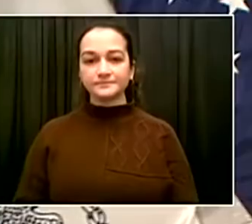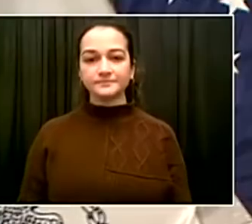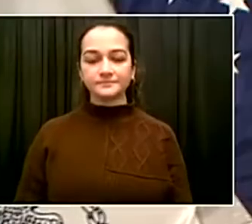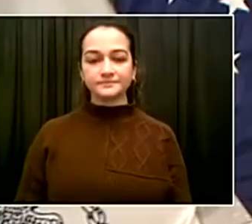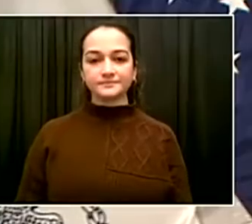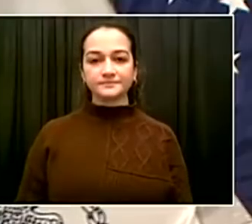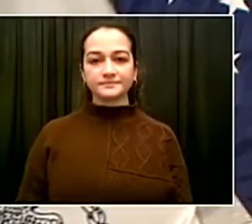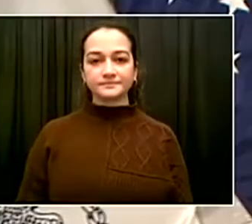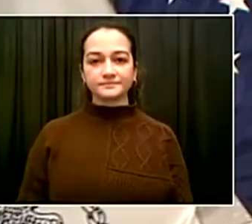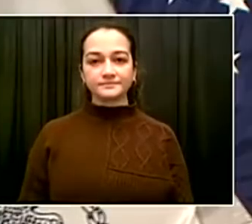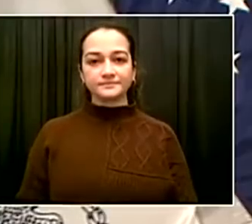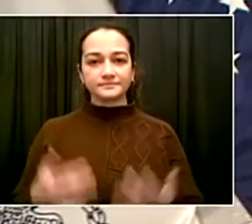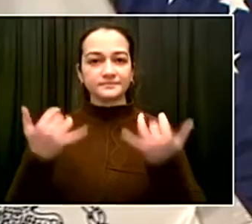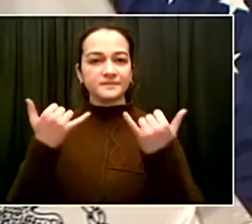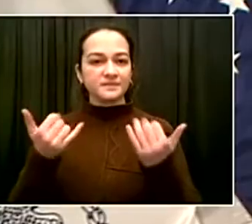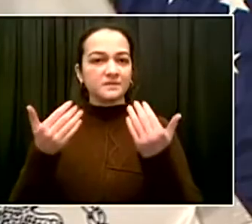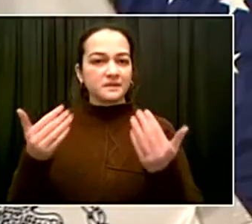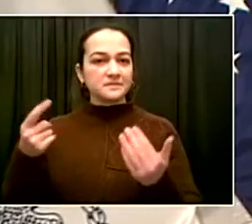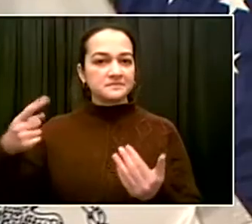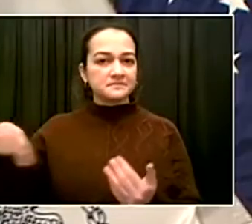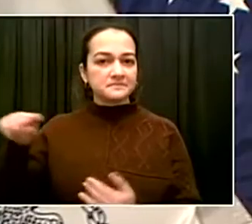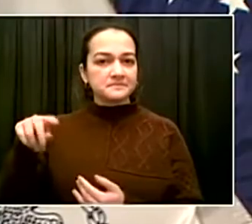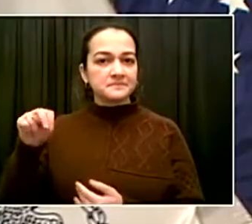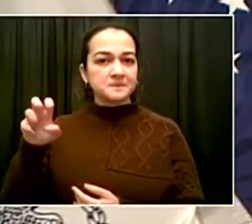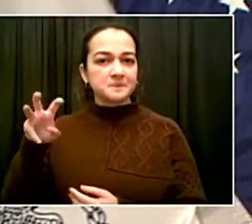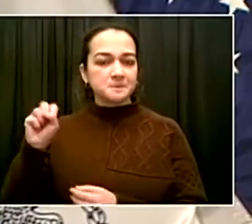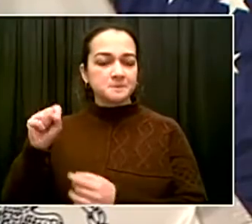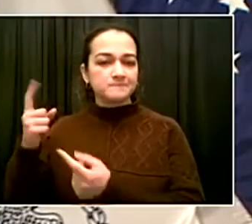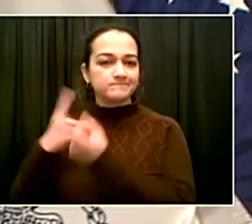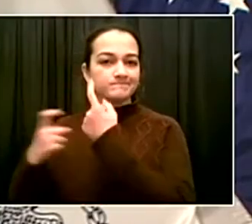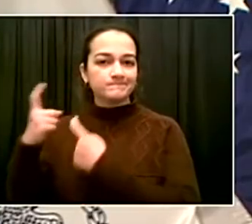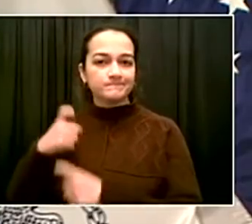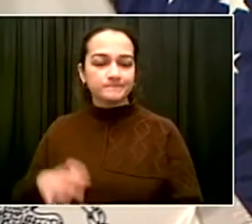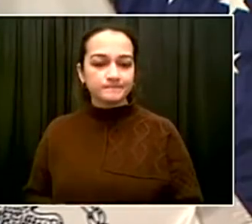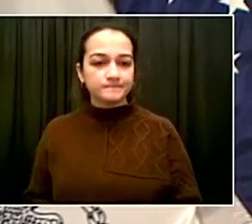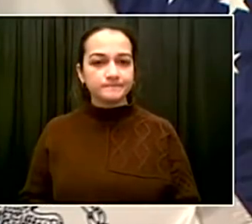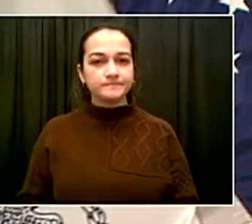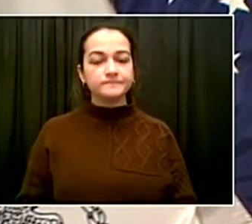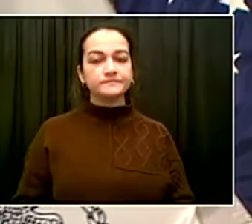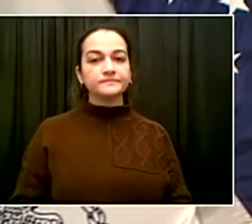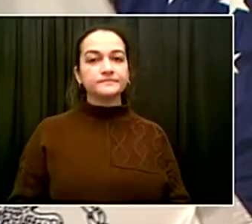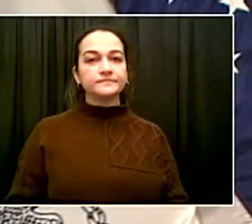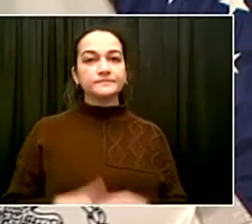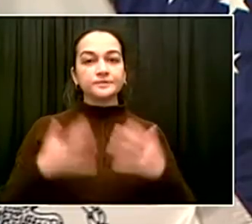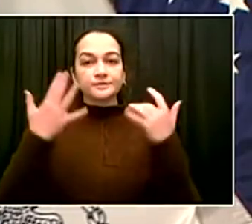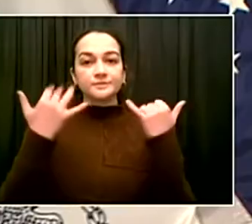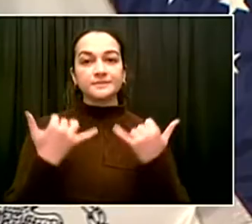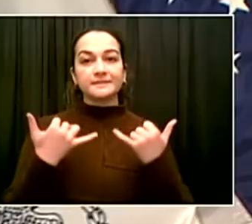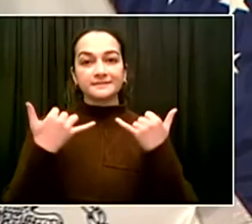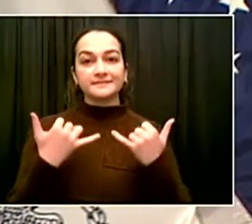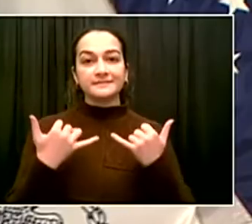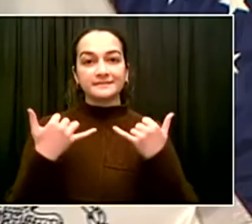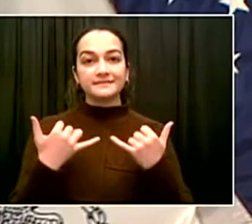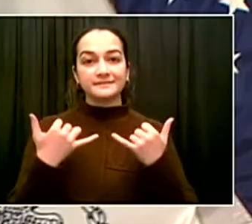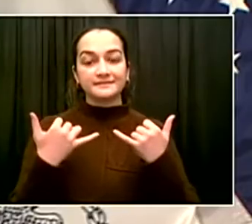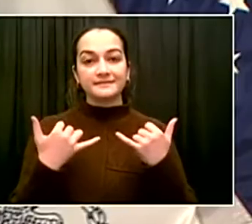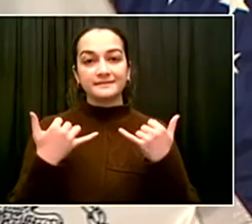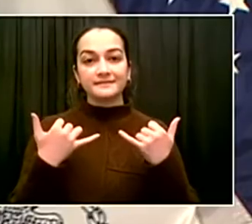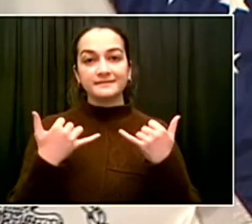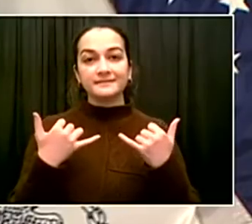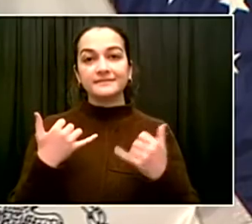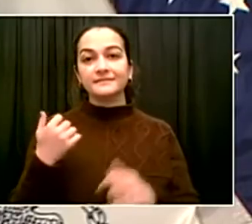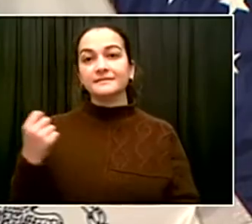PLEASE LET ME KNOW THE NAME AND